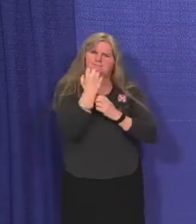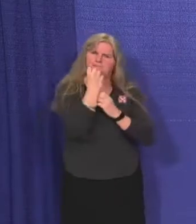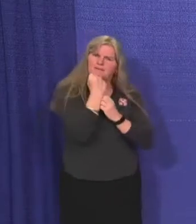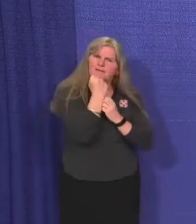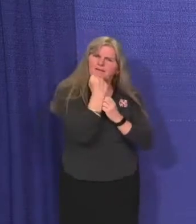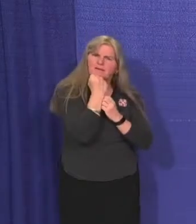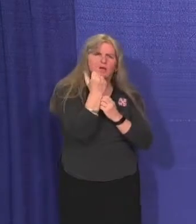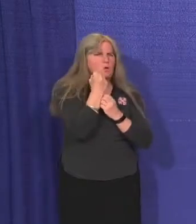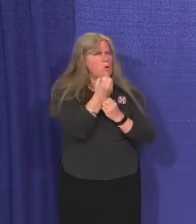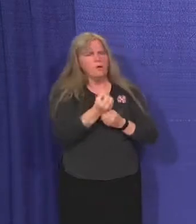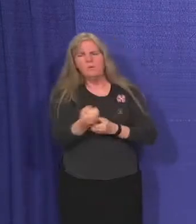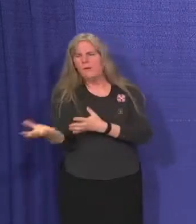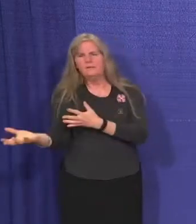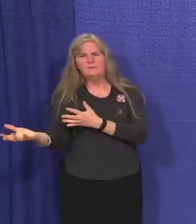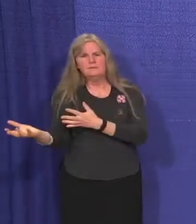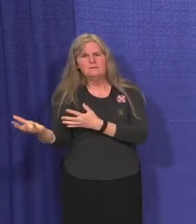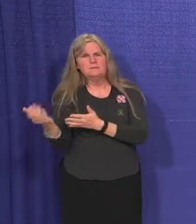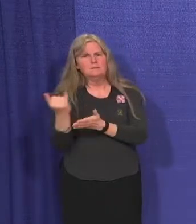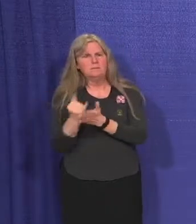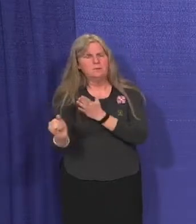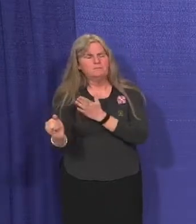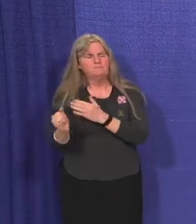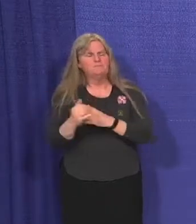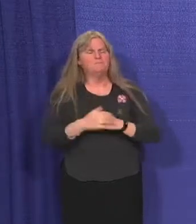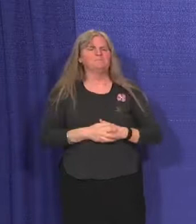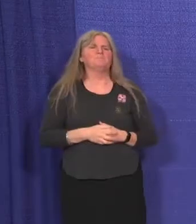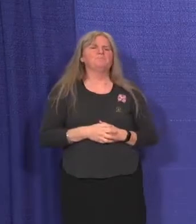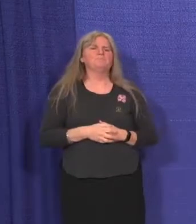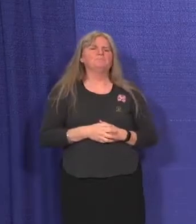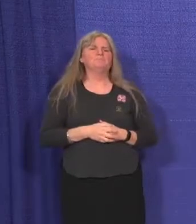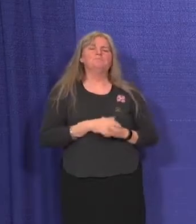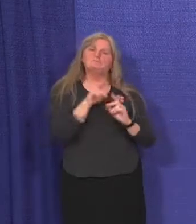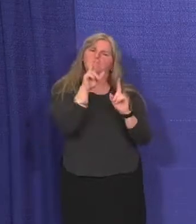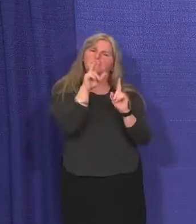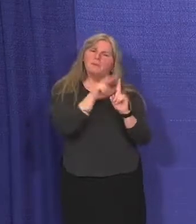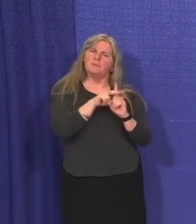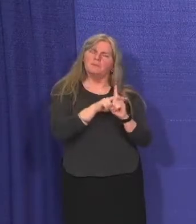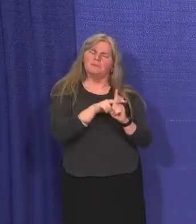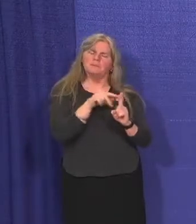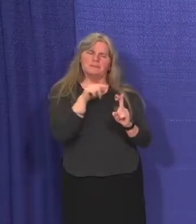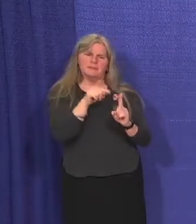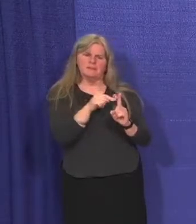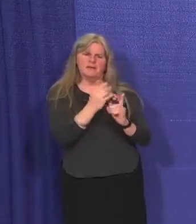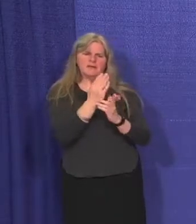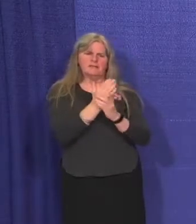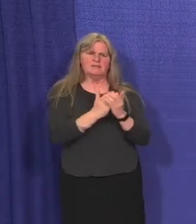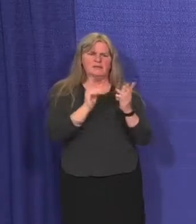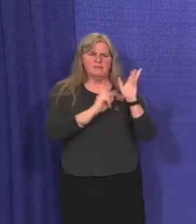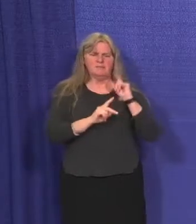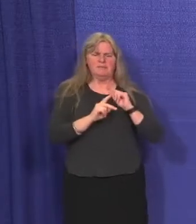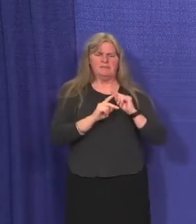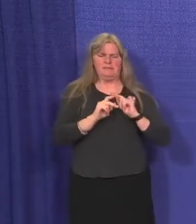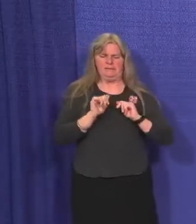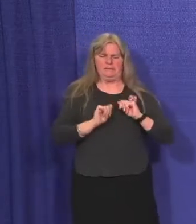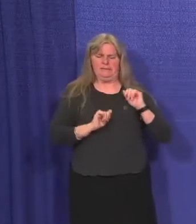cancel your appointment. And the time when there's widespread need for vaccine and